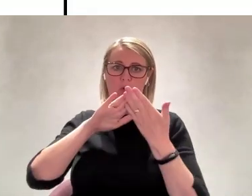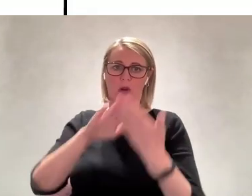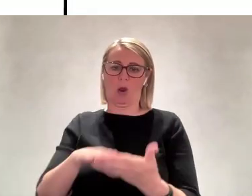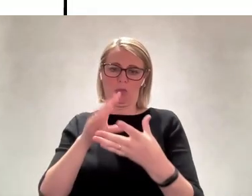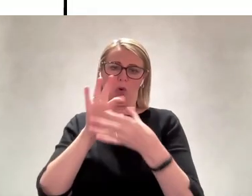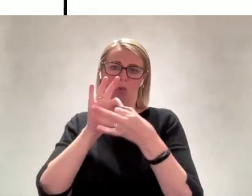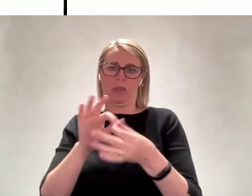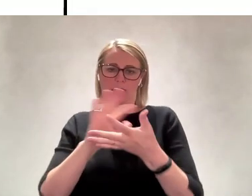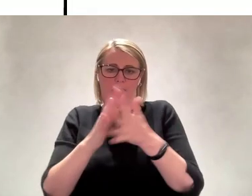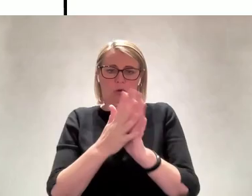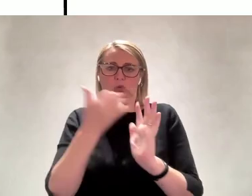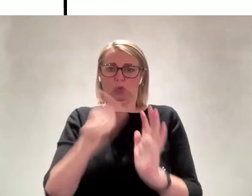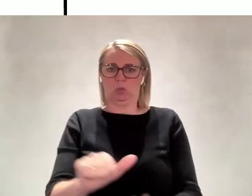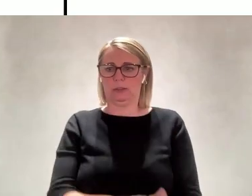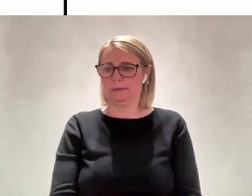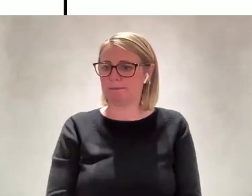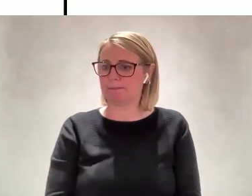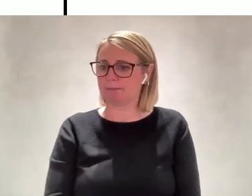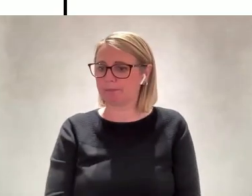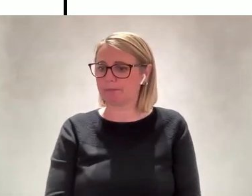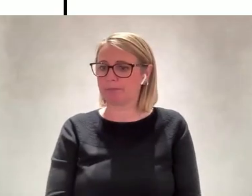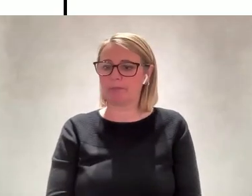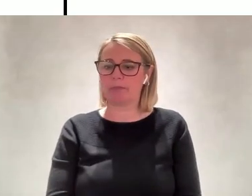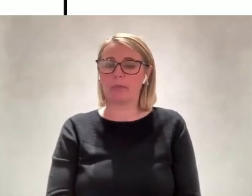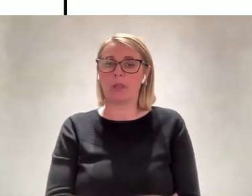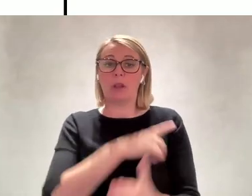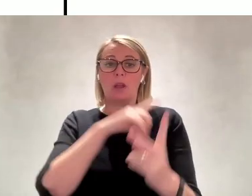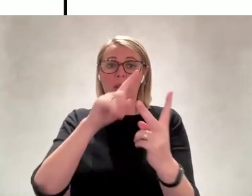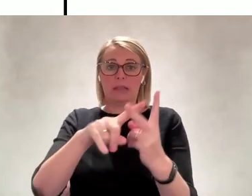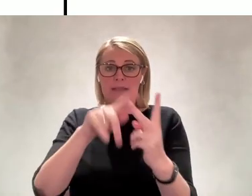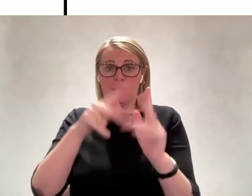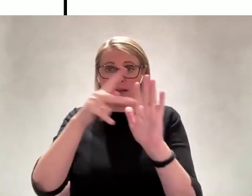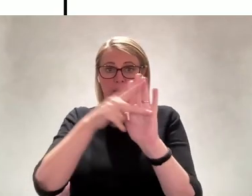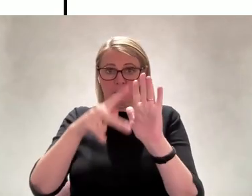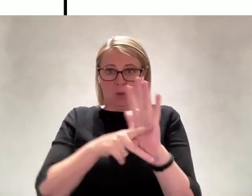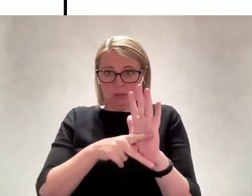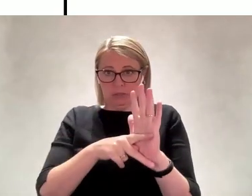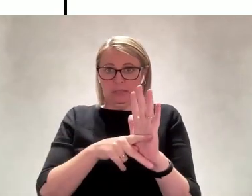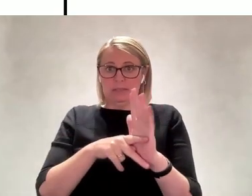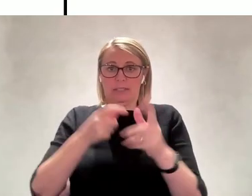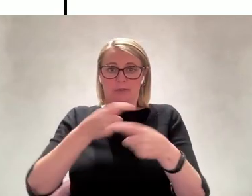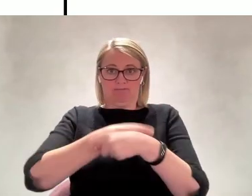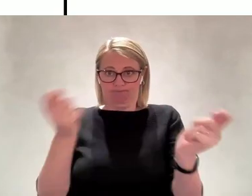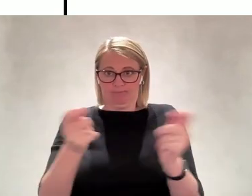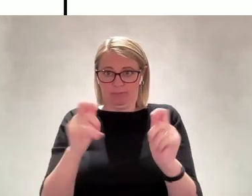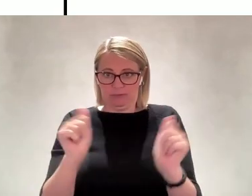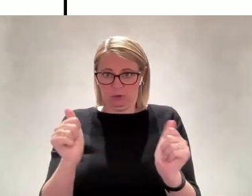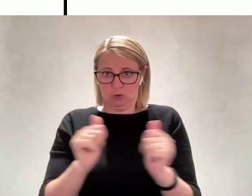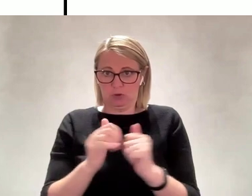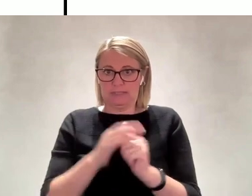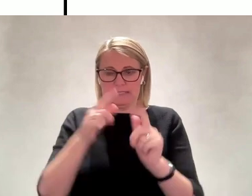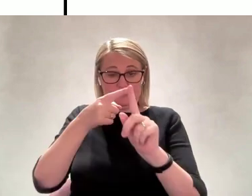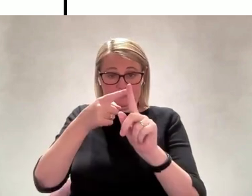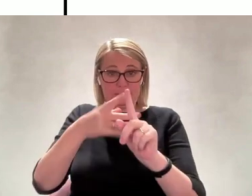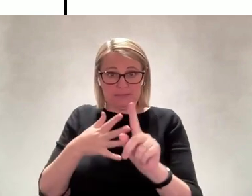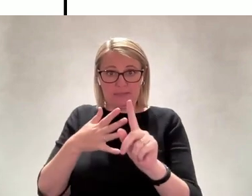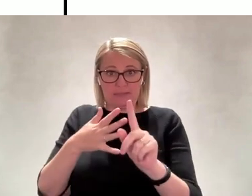in its application as well. The second policy that has been released is quite specific,